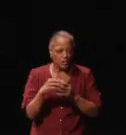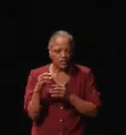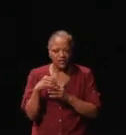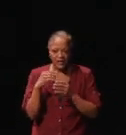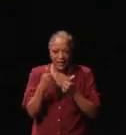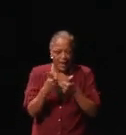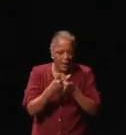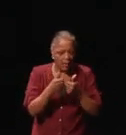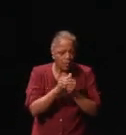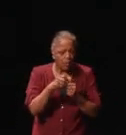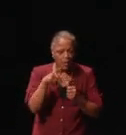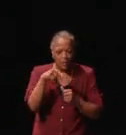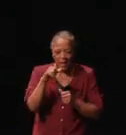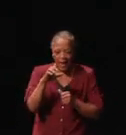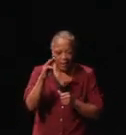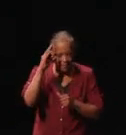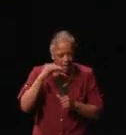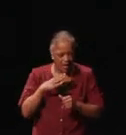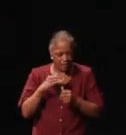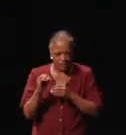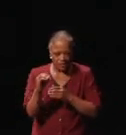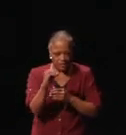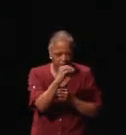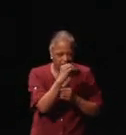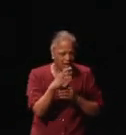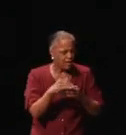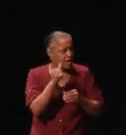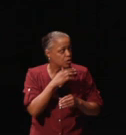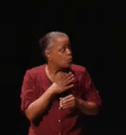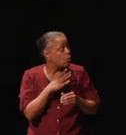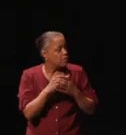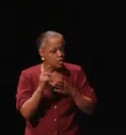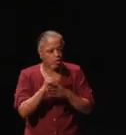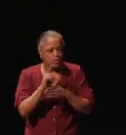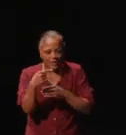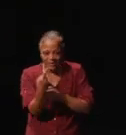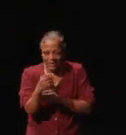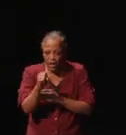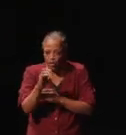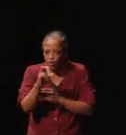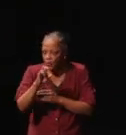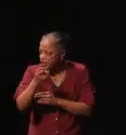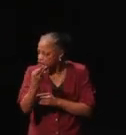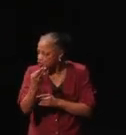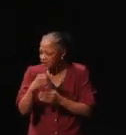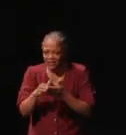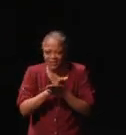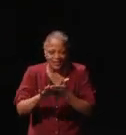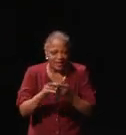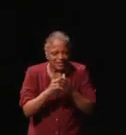Very important to think of people who, like the lady using a single switch. It's just nice to give them fun things to do with